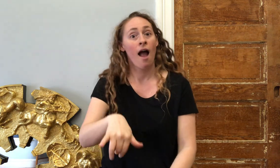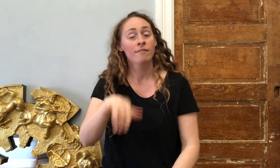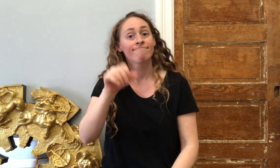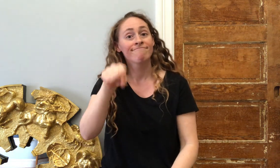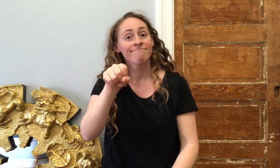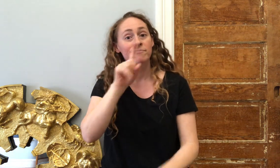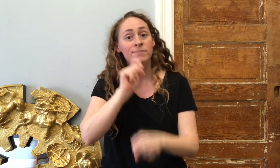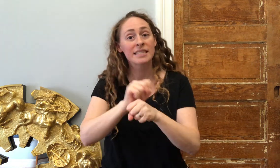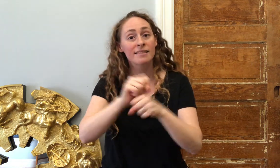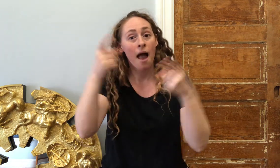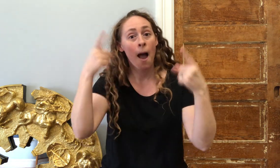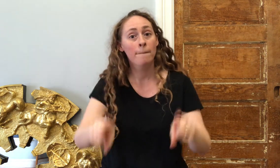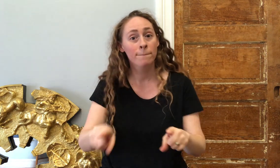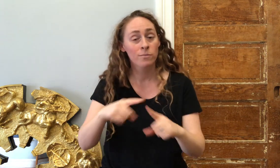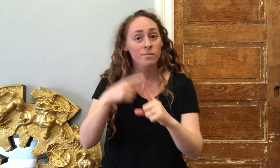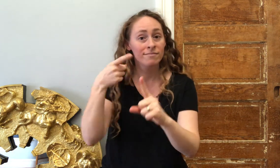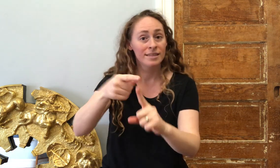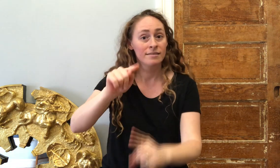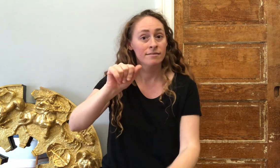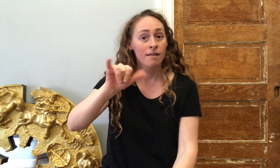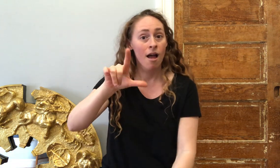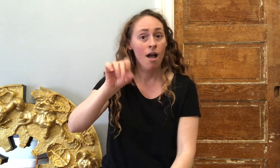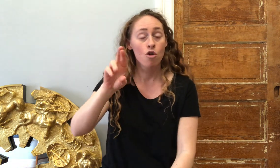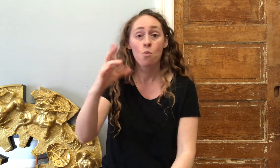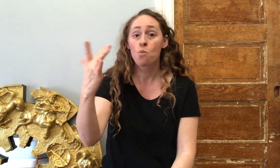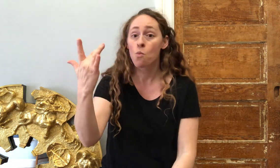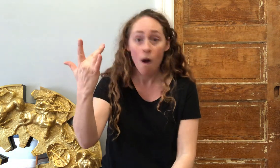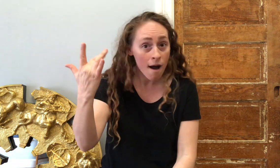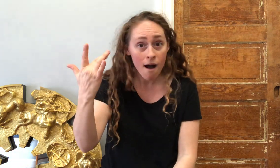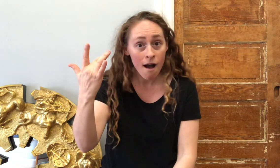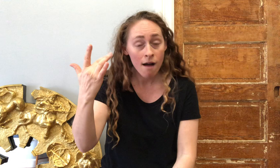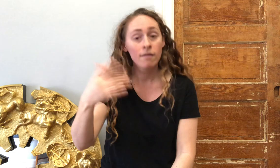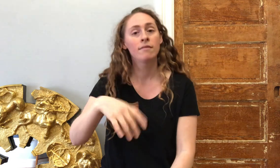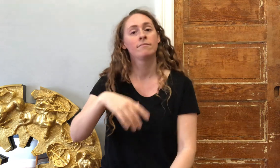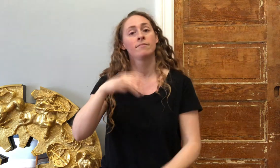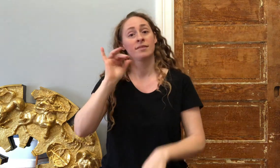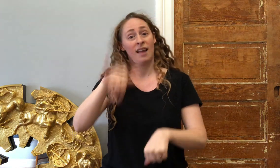That is what happened to Taylor.